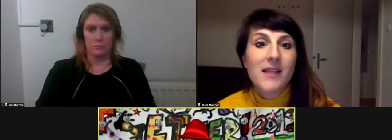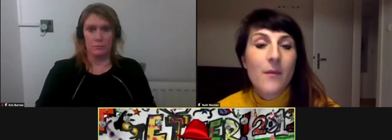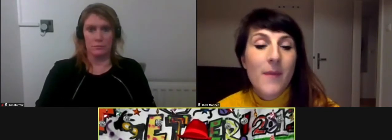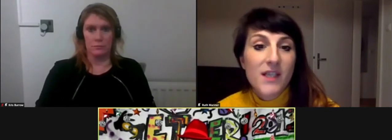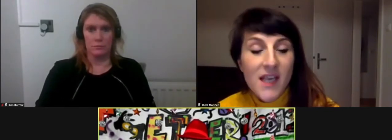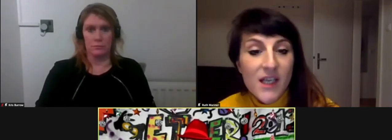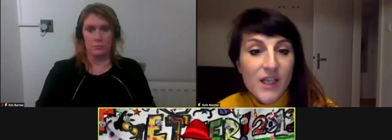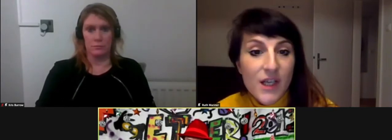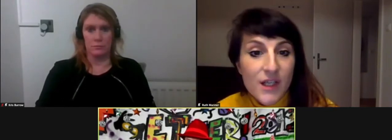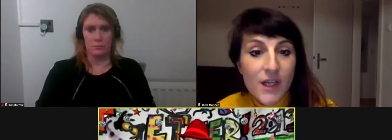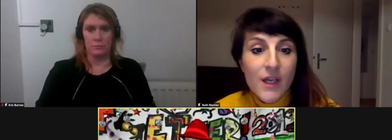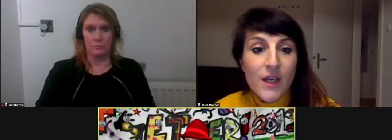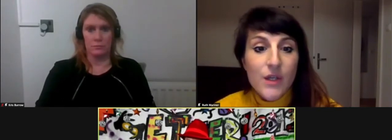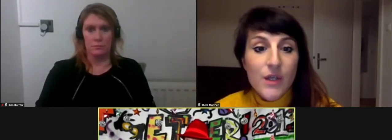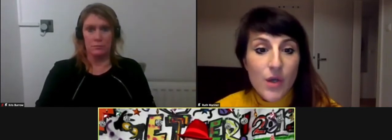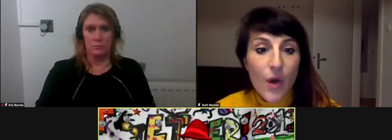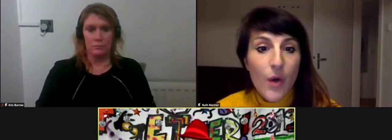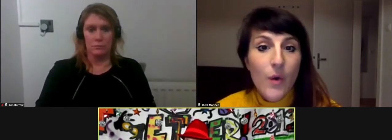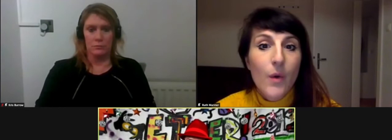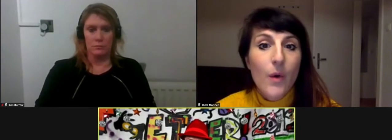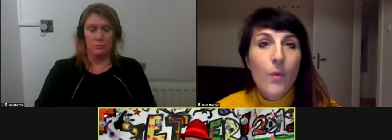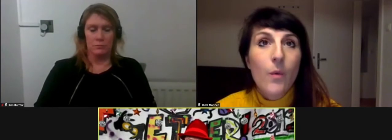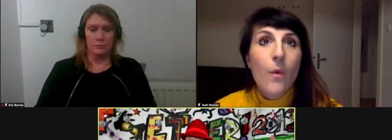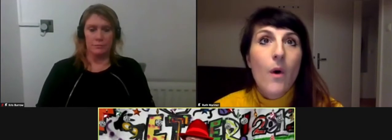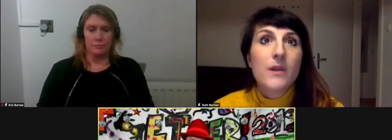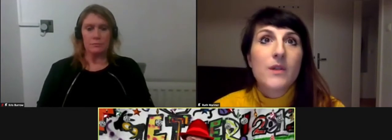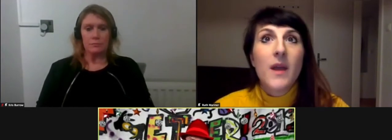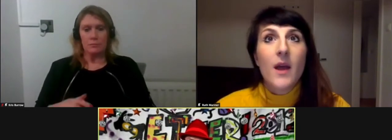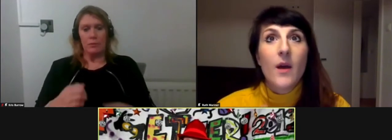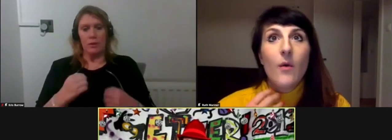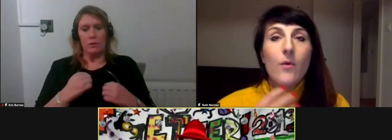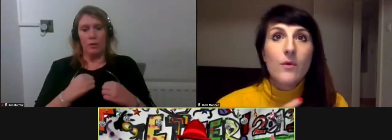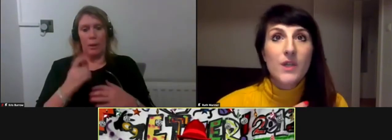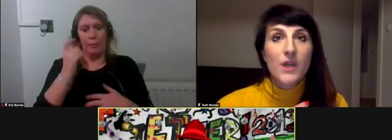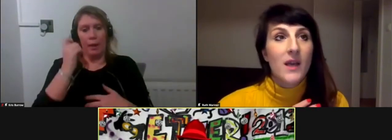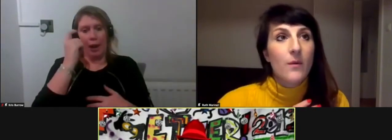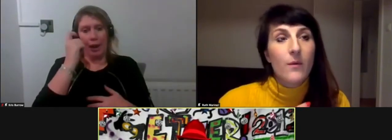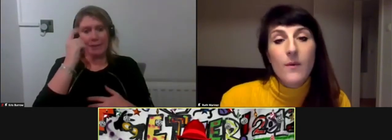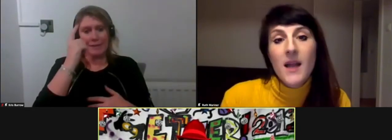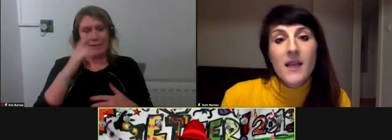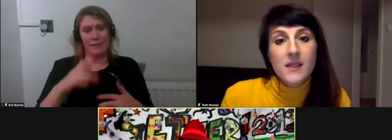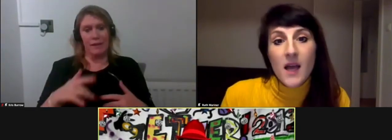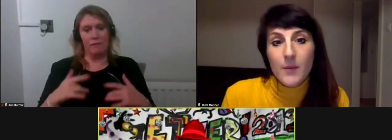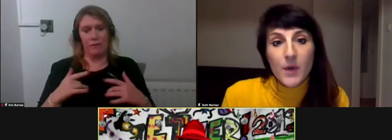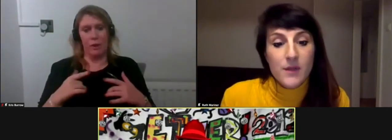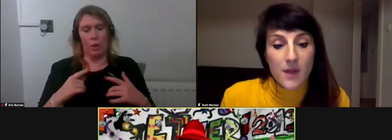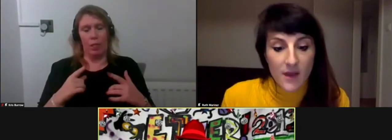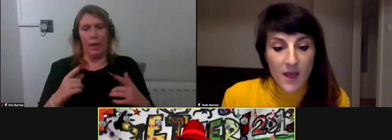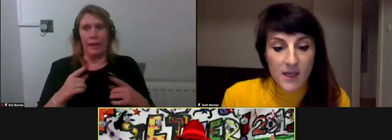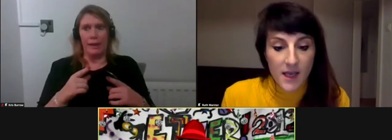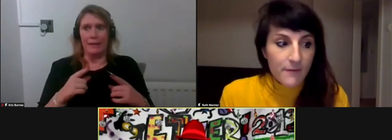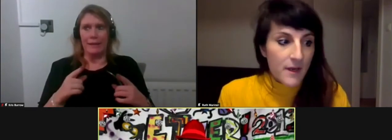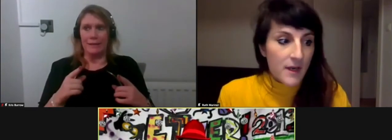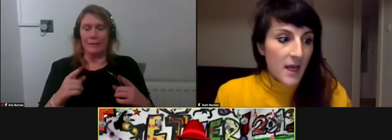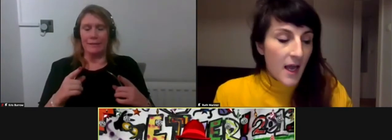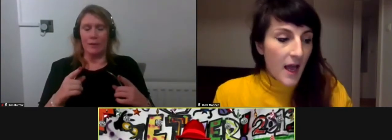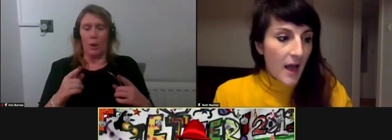collective imagination, so what we are all doing, and what -- any time we go to the